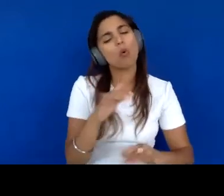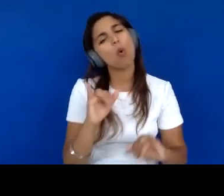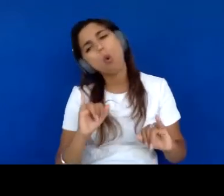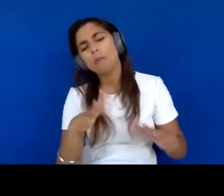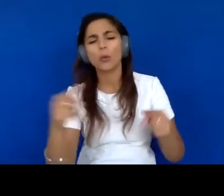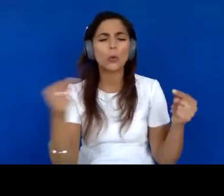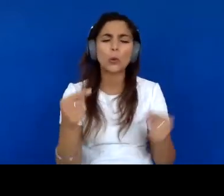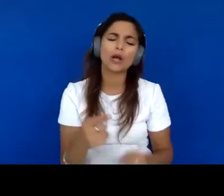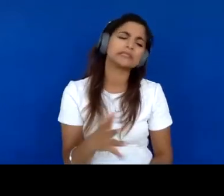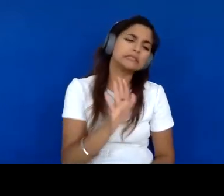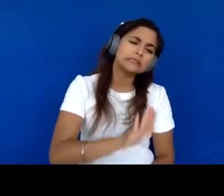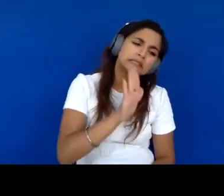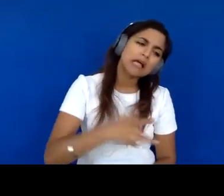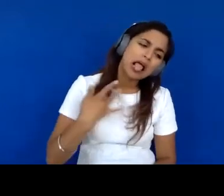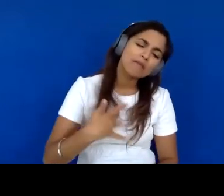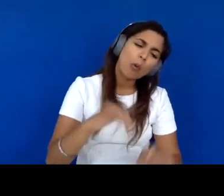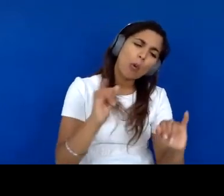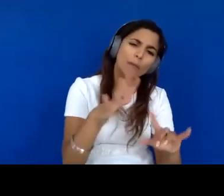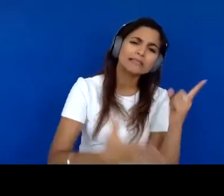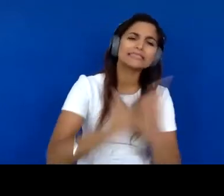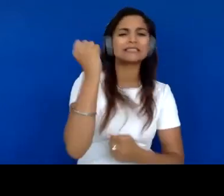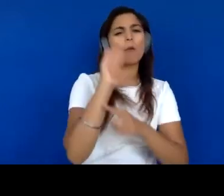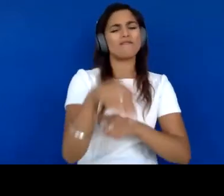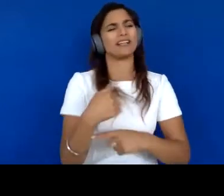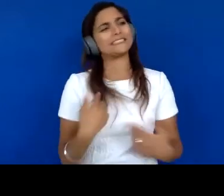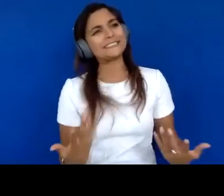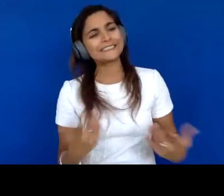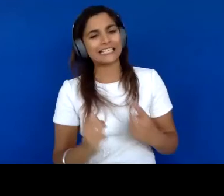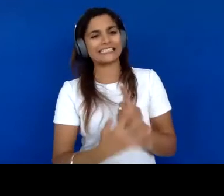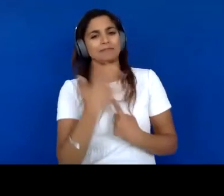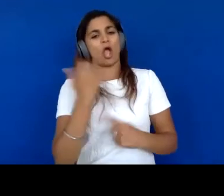inspirational super crip identity both of which can be seen as key traits and